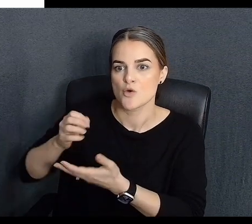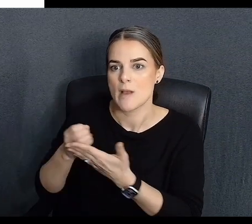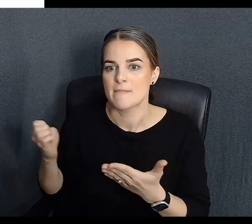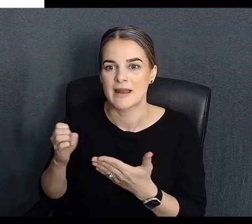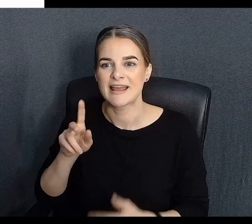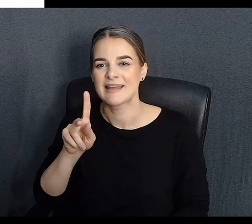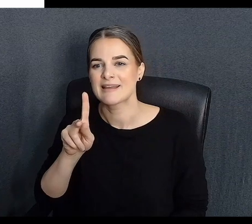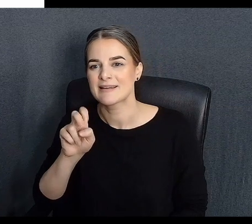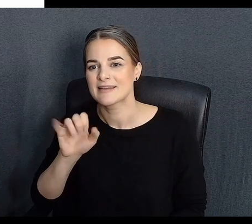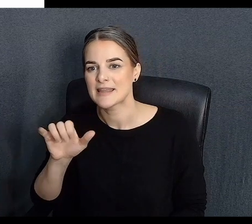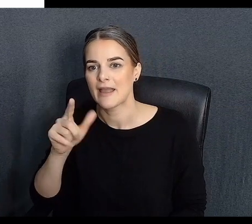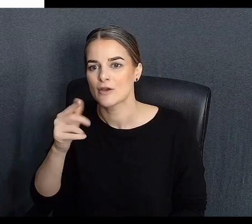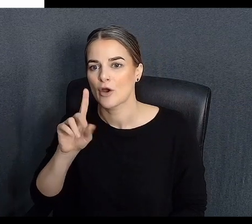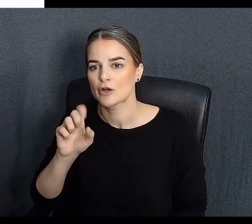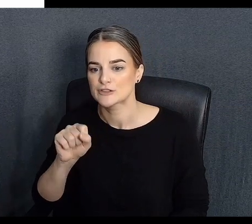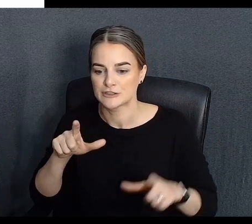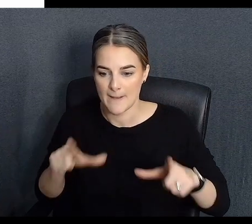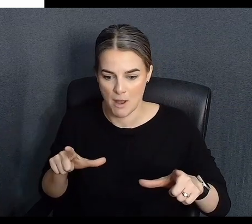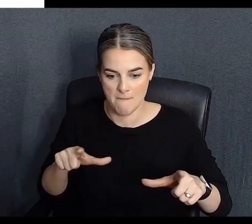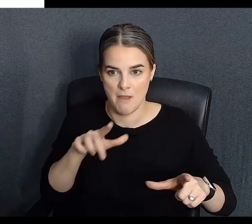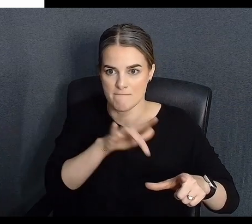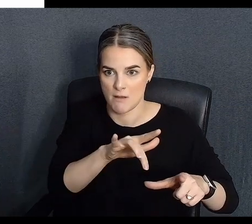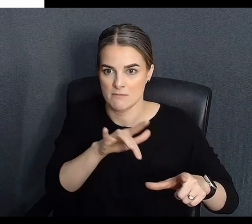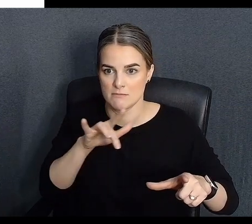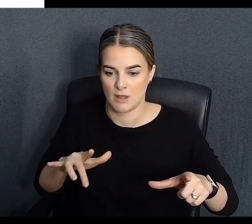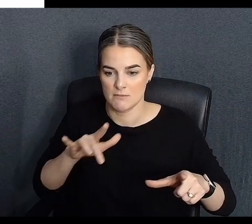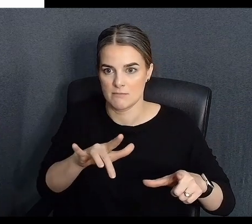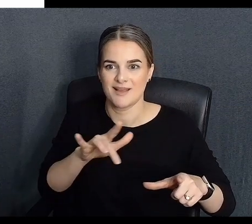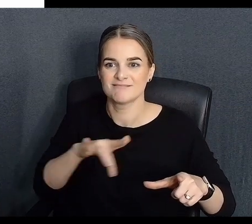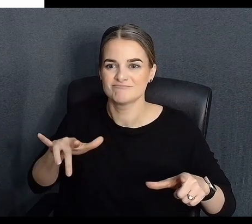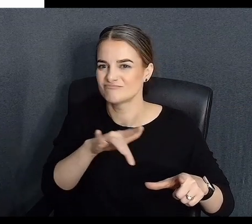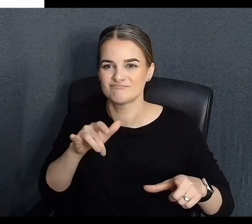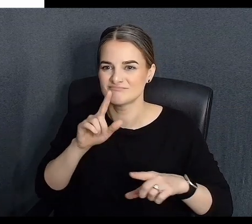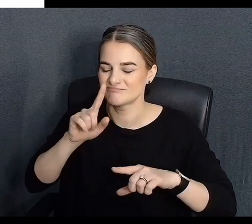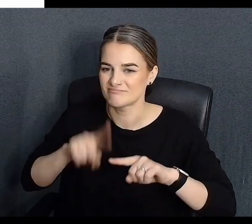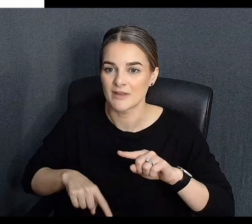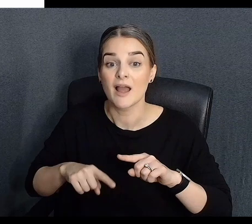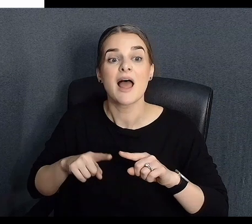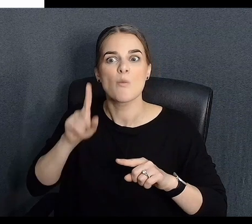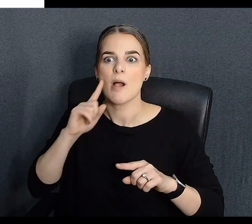going to have additional costs that go into them. And any time there's an additional cost,